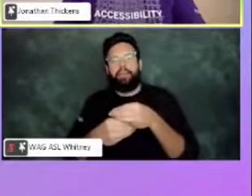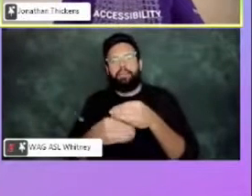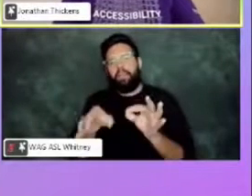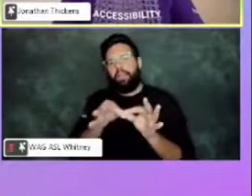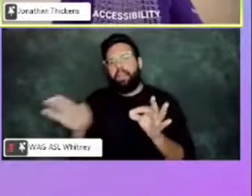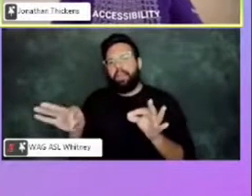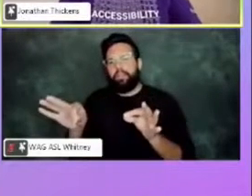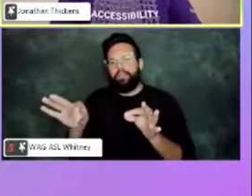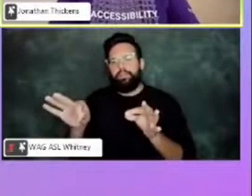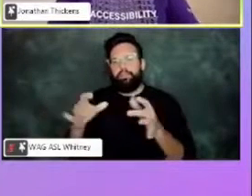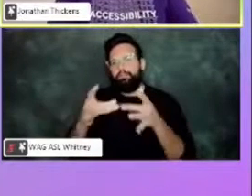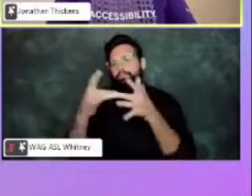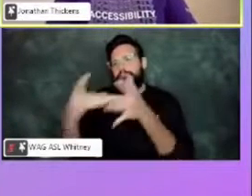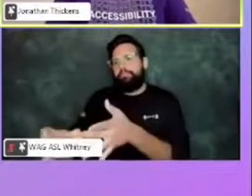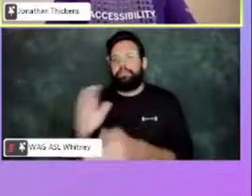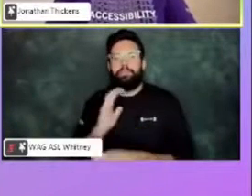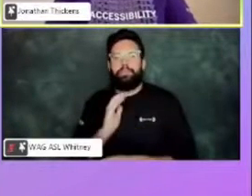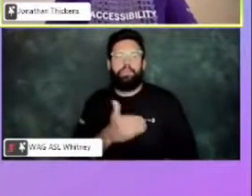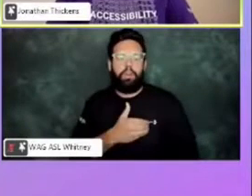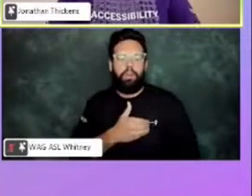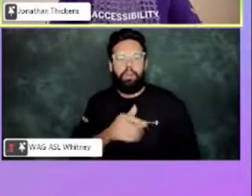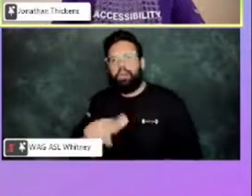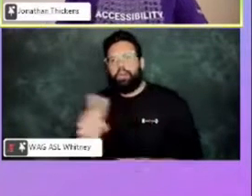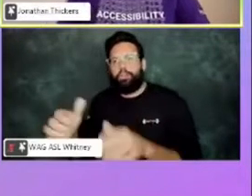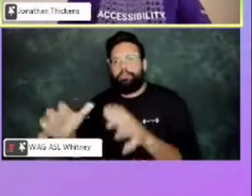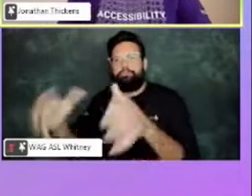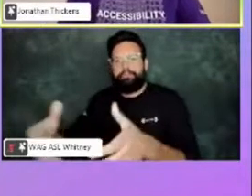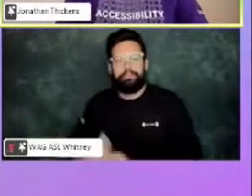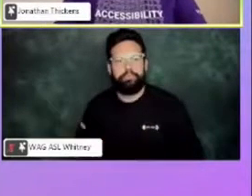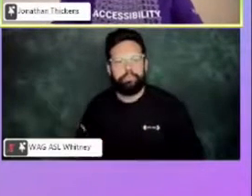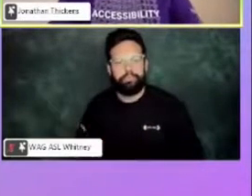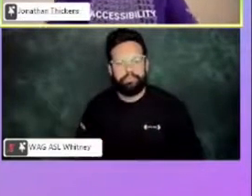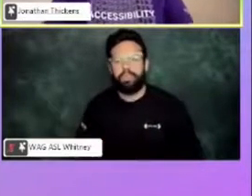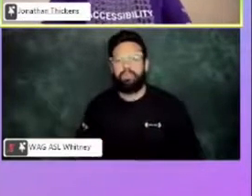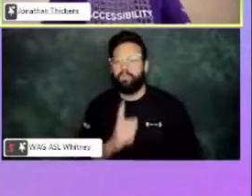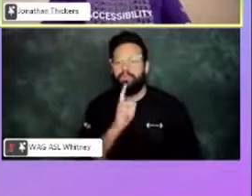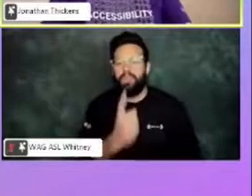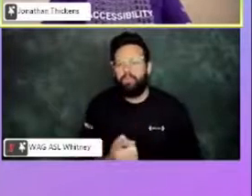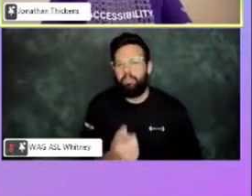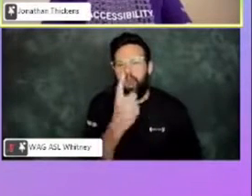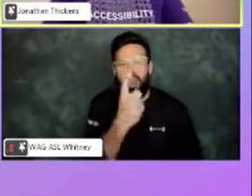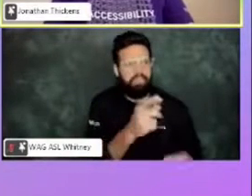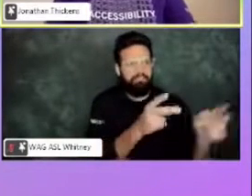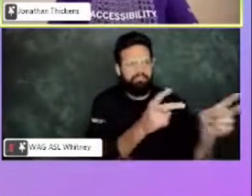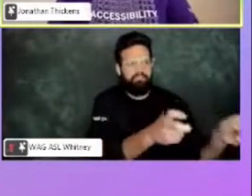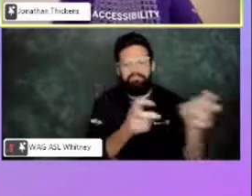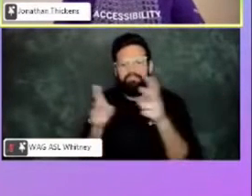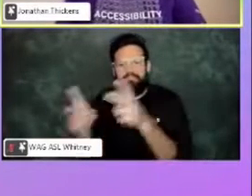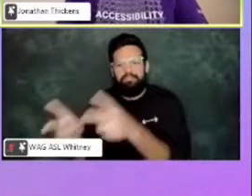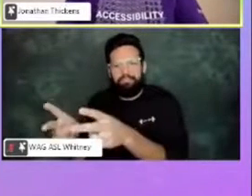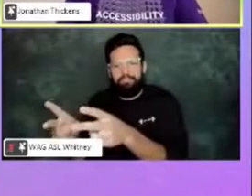One more code block needs to be copied and pasted from the quick start guide, this time, into the ede.js file.